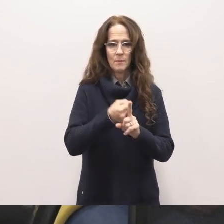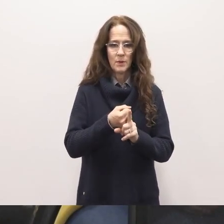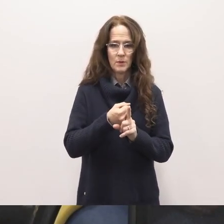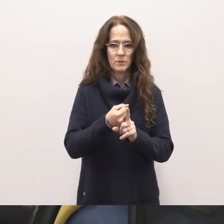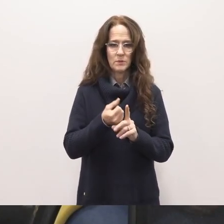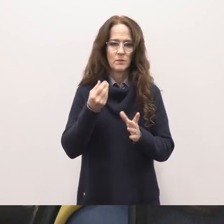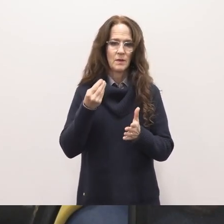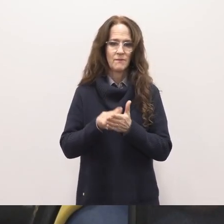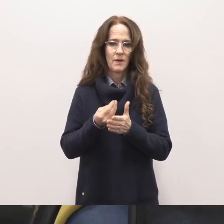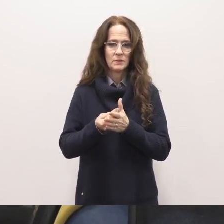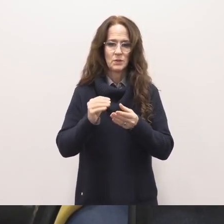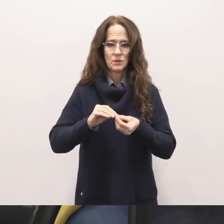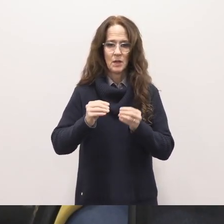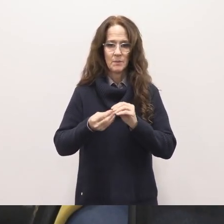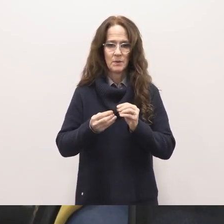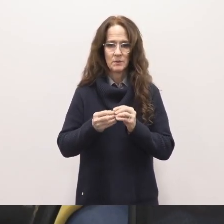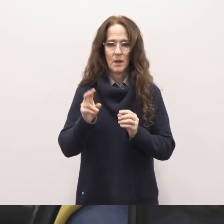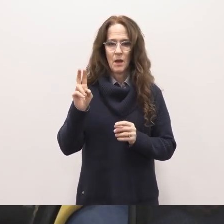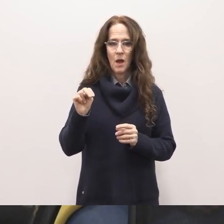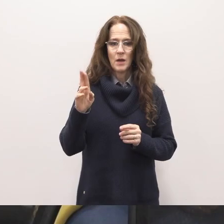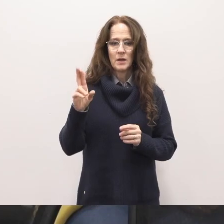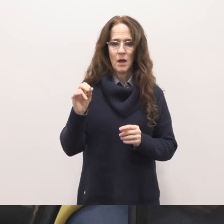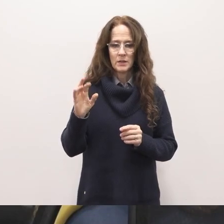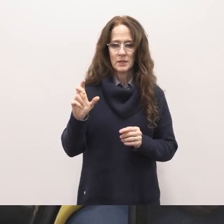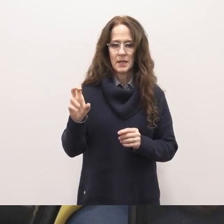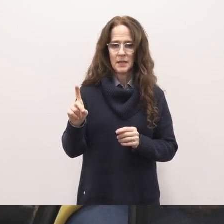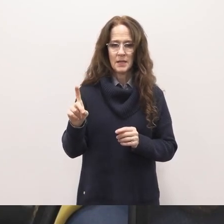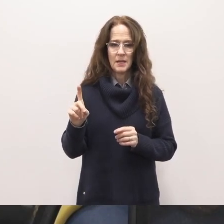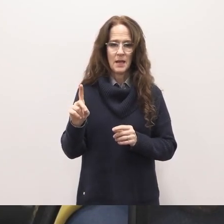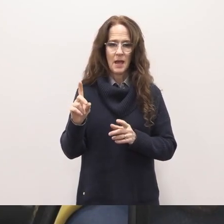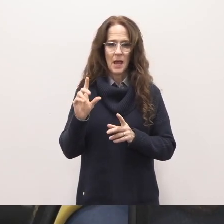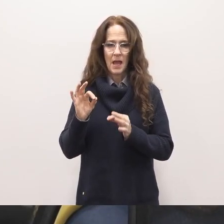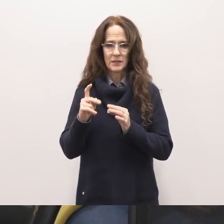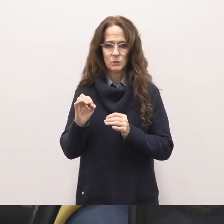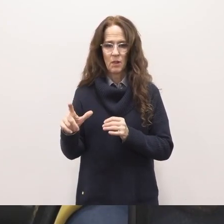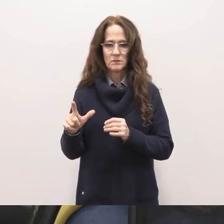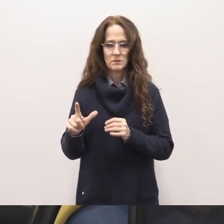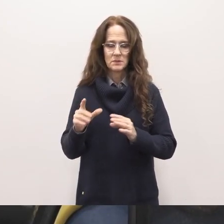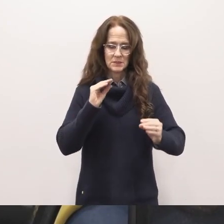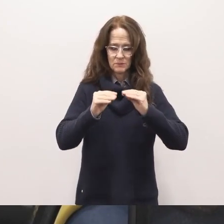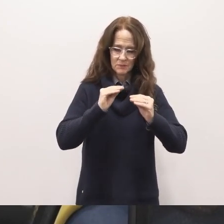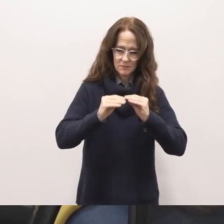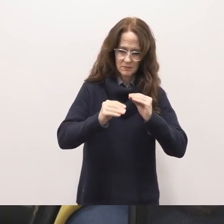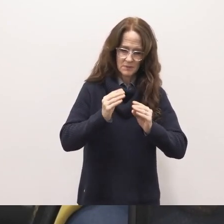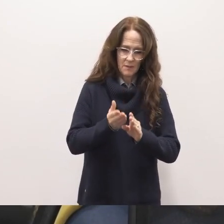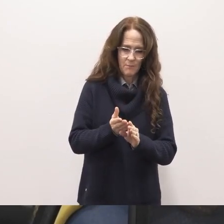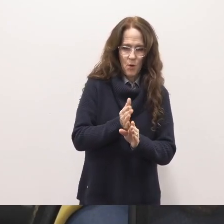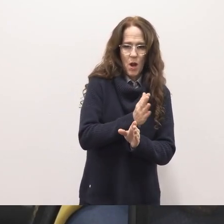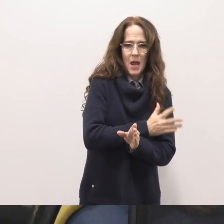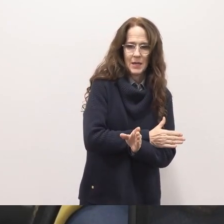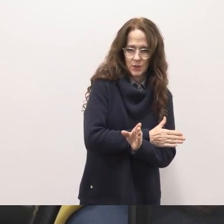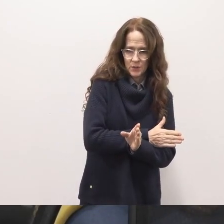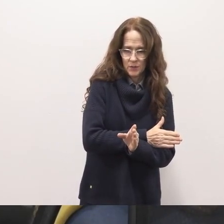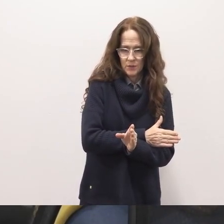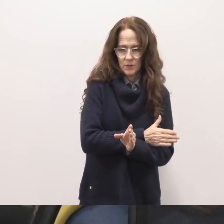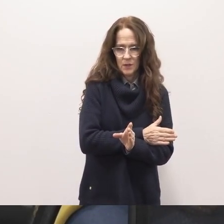in the unaudited actuals because it had been corrected prior to that reporting deadline.